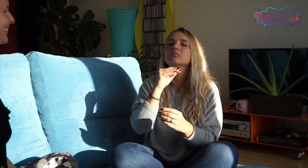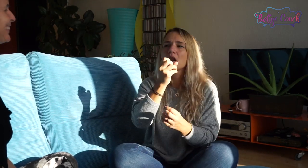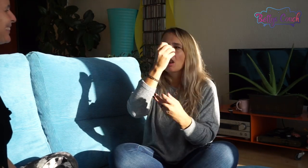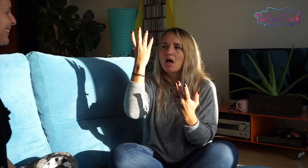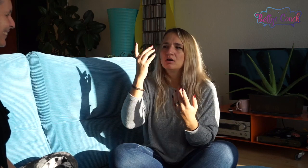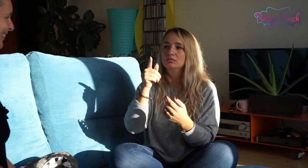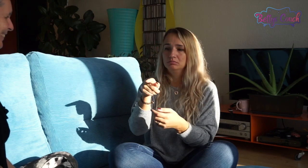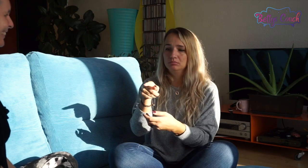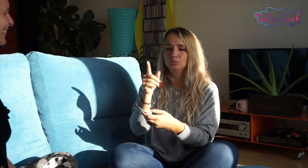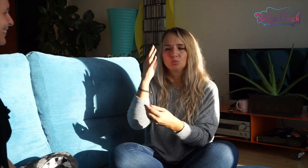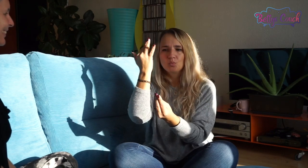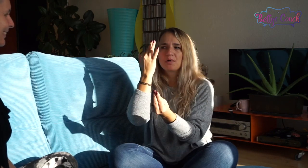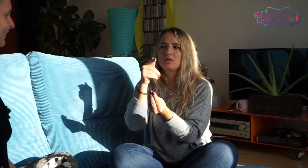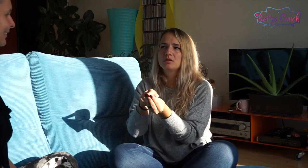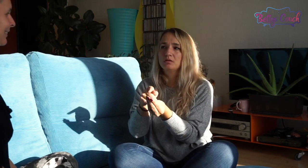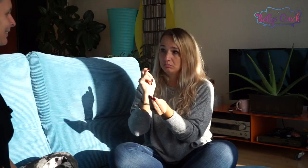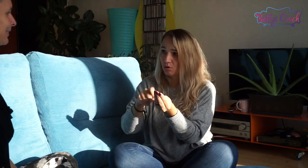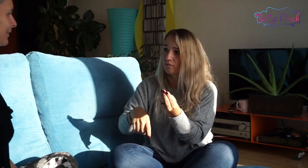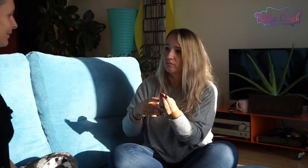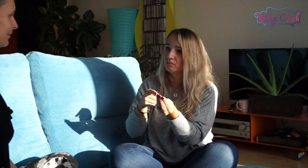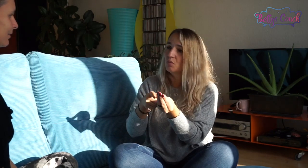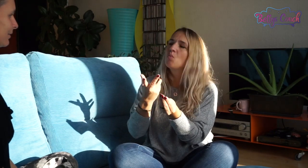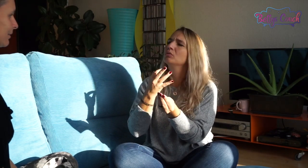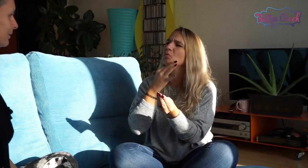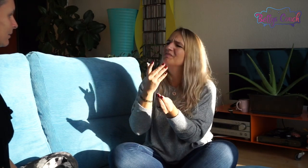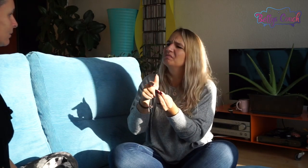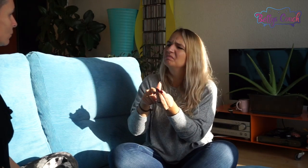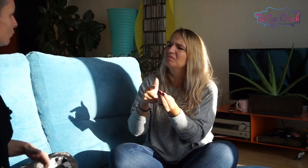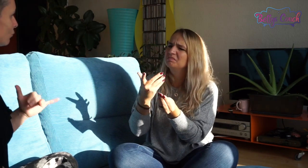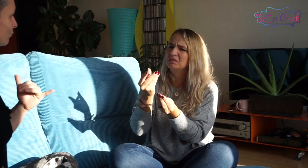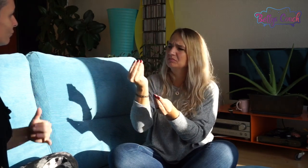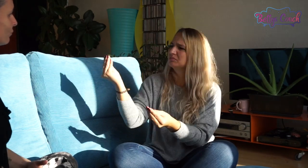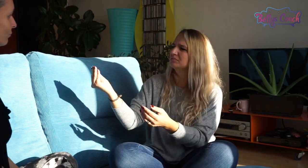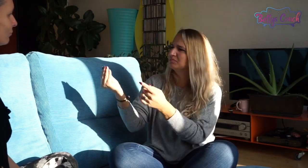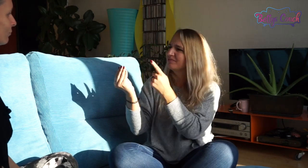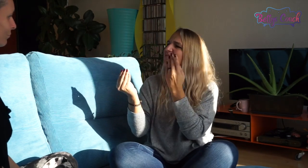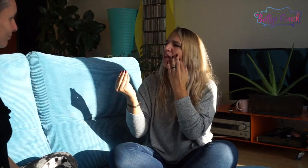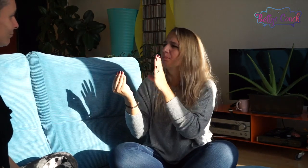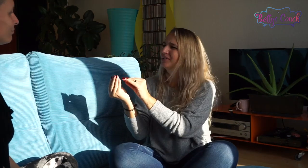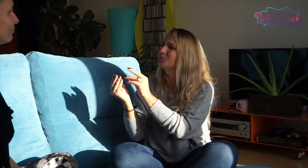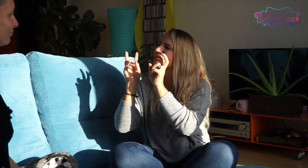I think about it beforehand and ask myself: "Should I buy this? When would I use it?"